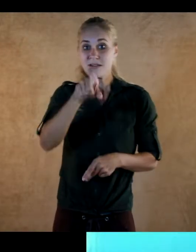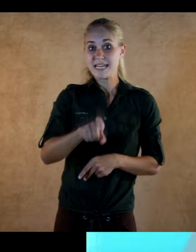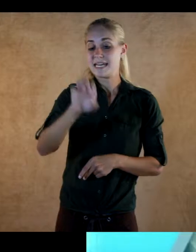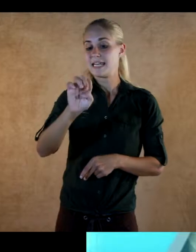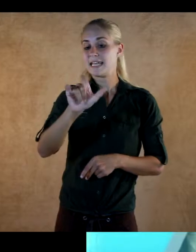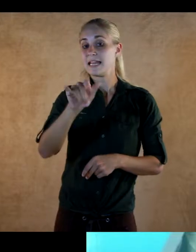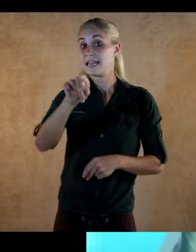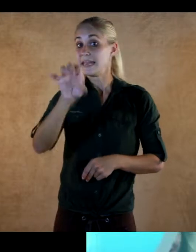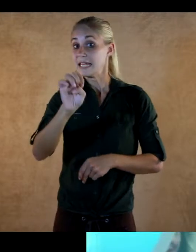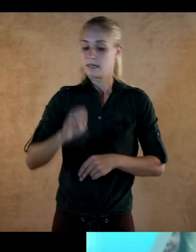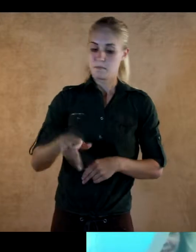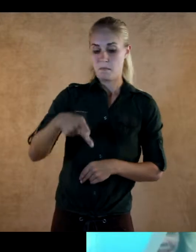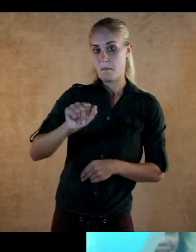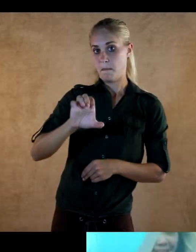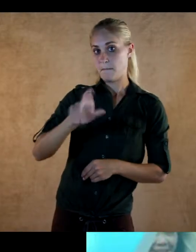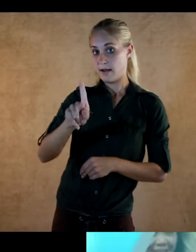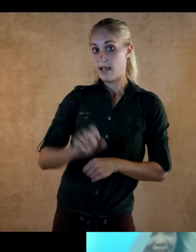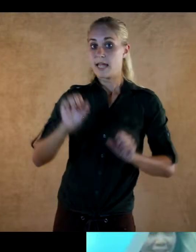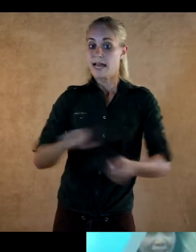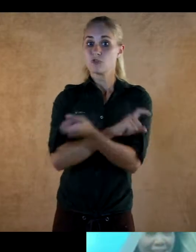that's 4 Transformation Kits that can transform 4 lives.